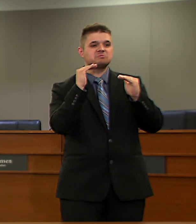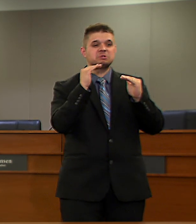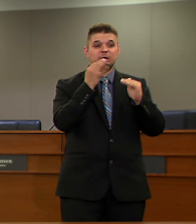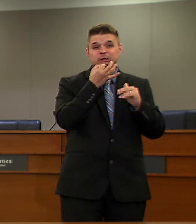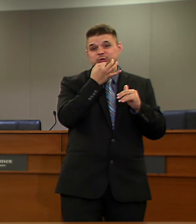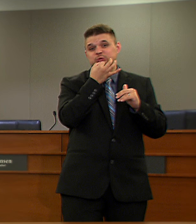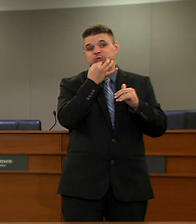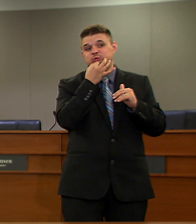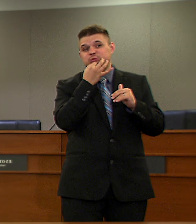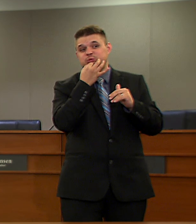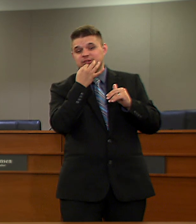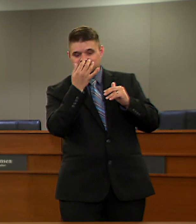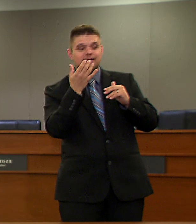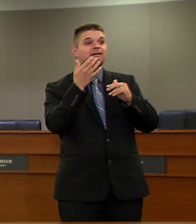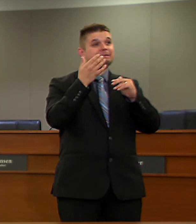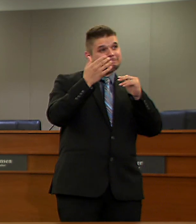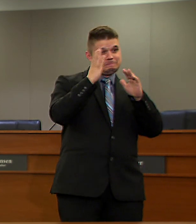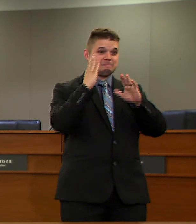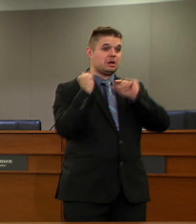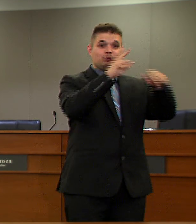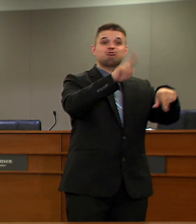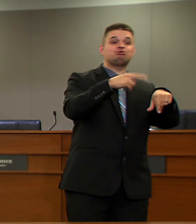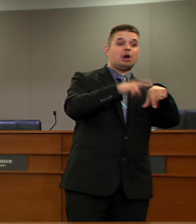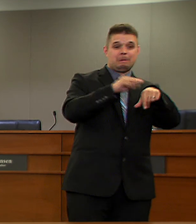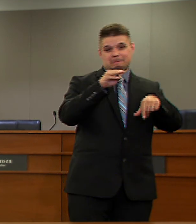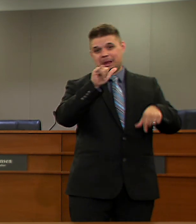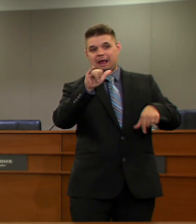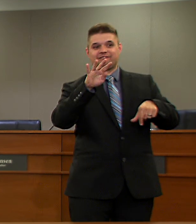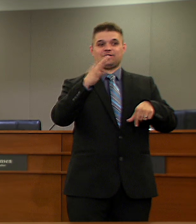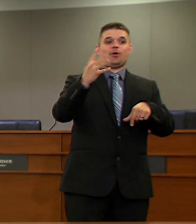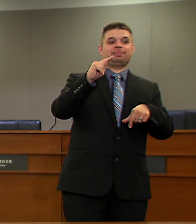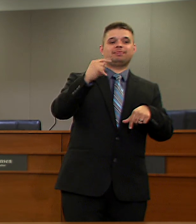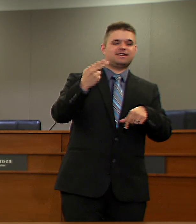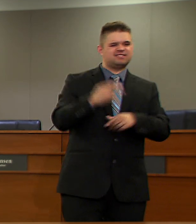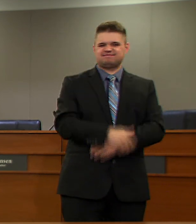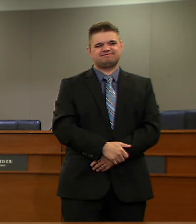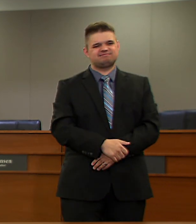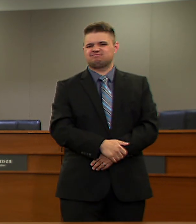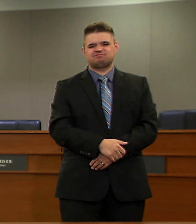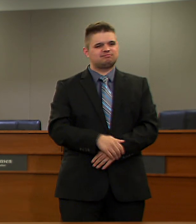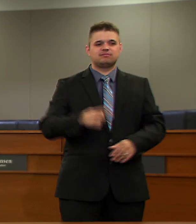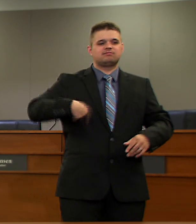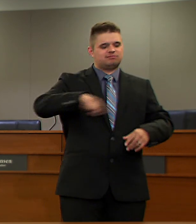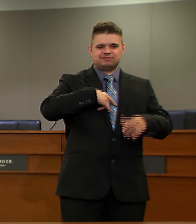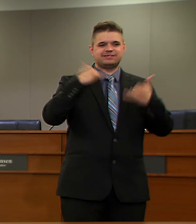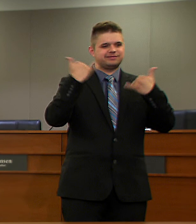But we need to make sure that our cities and states are safe and to ensure that we don't have